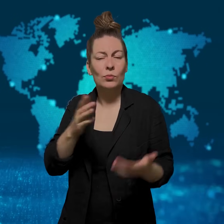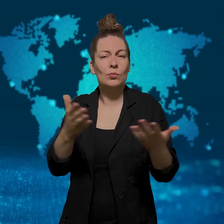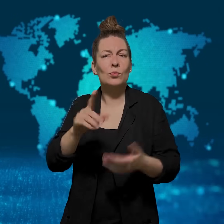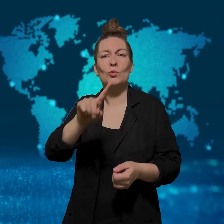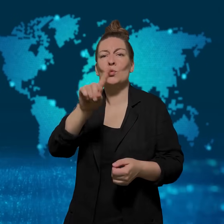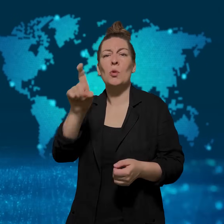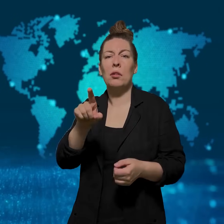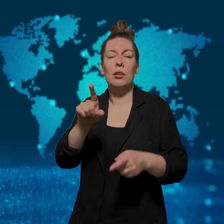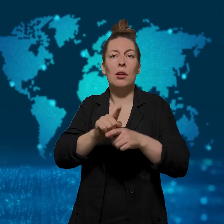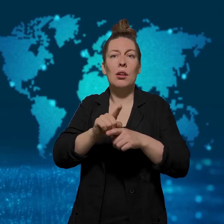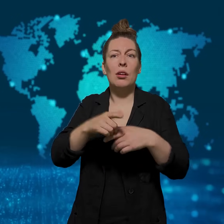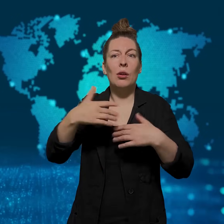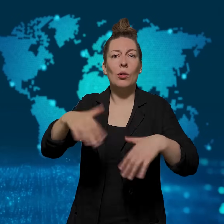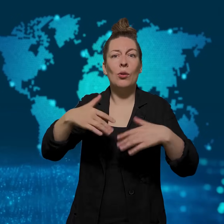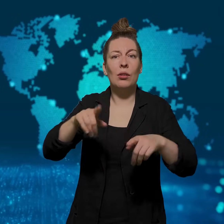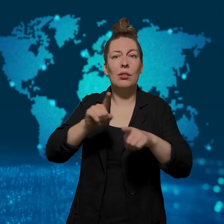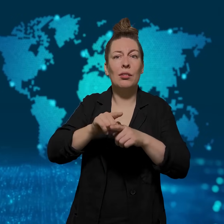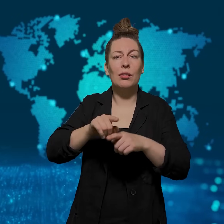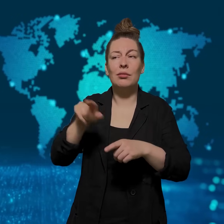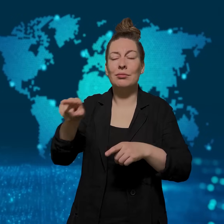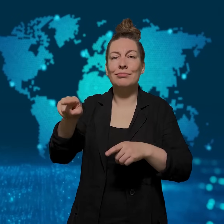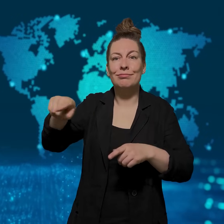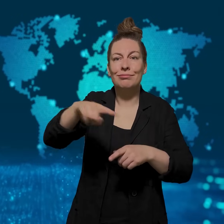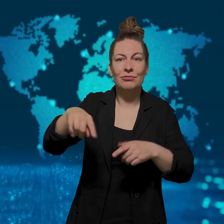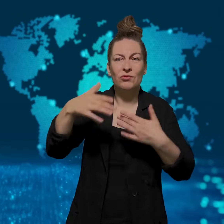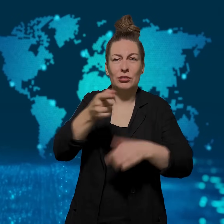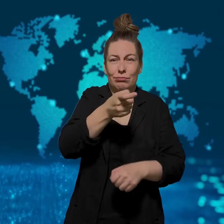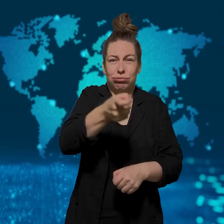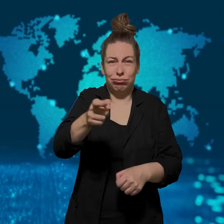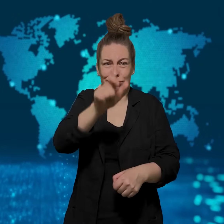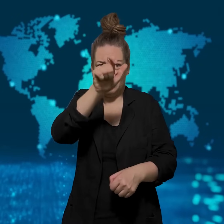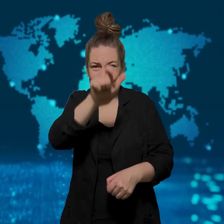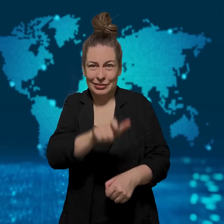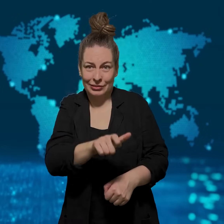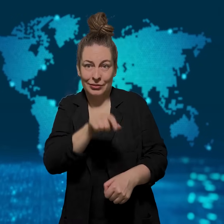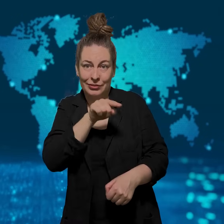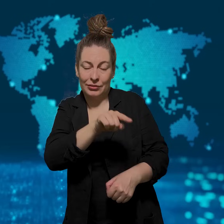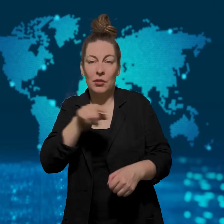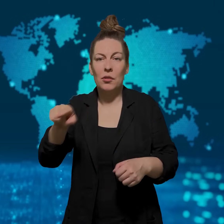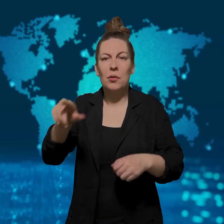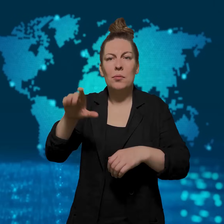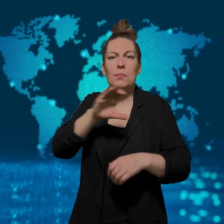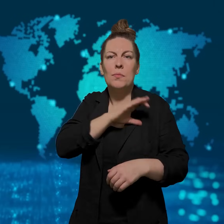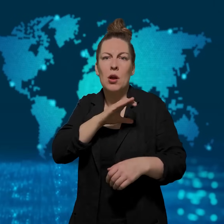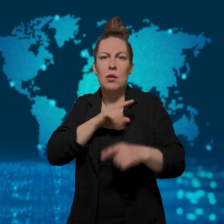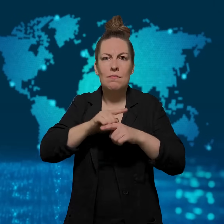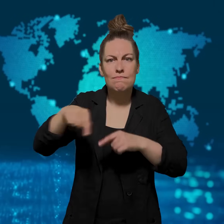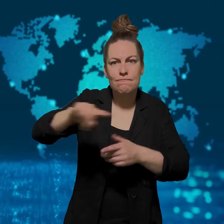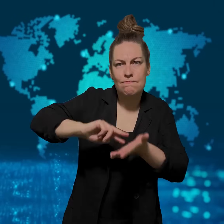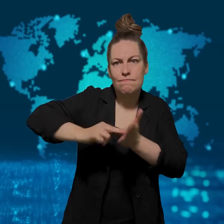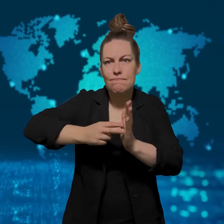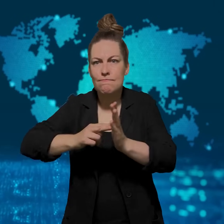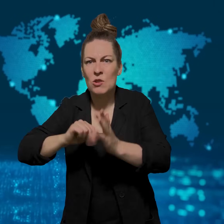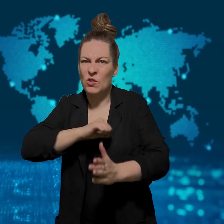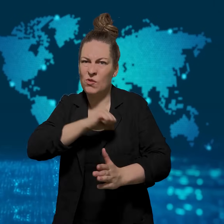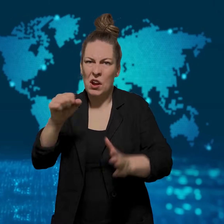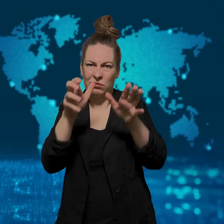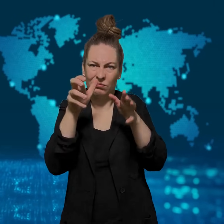respond appropriately to the active shooter.